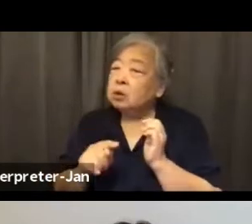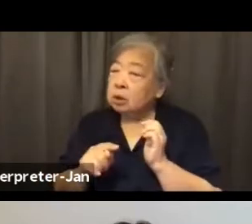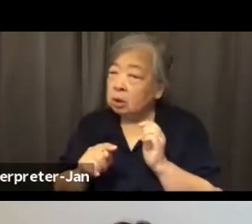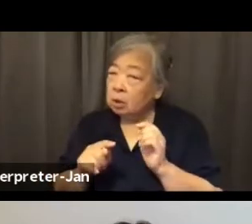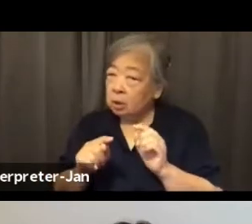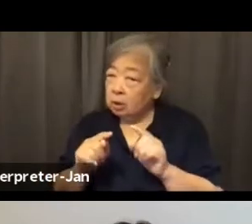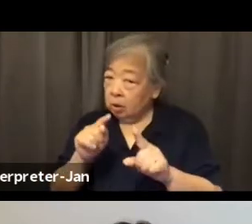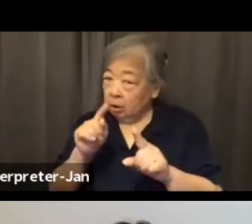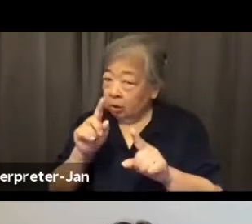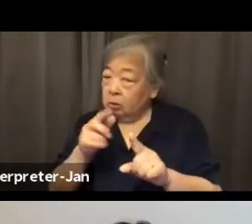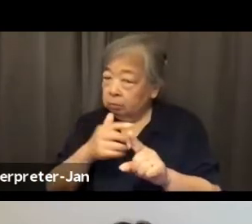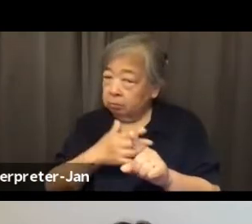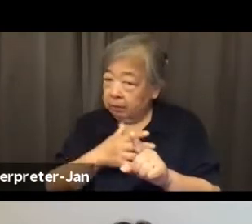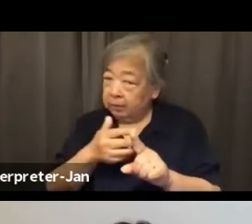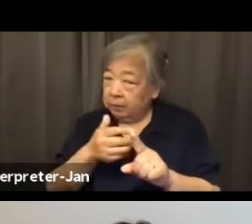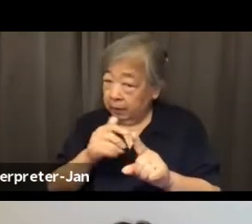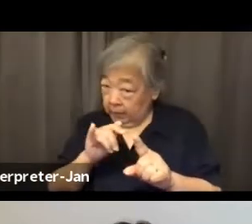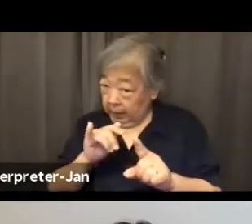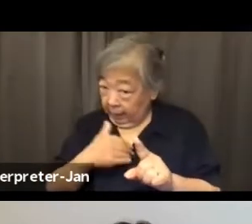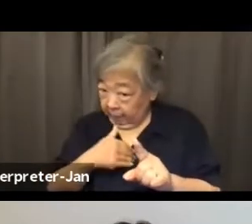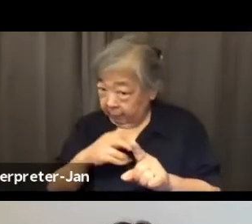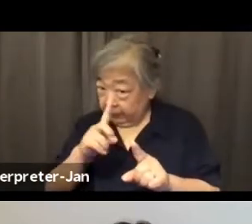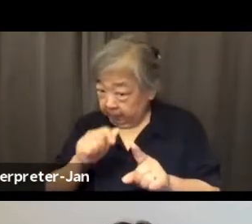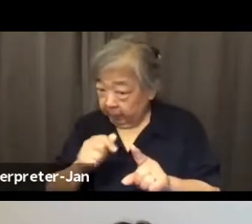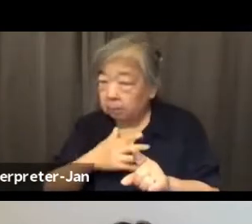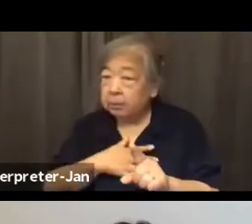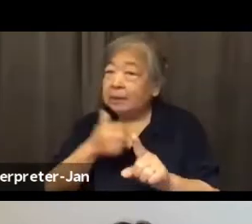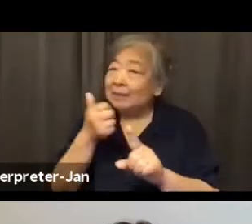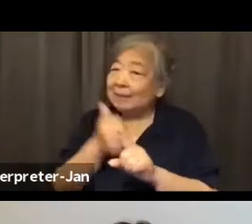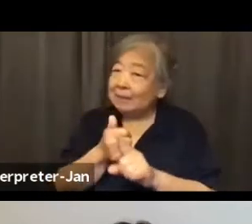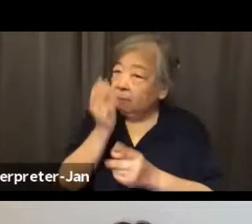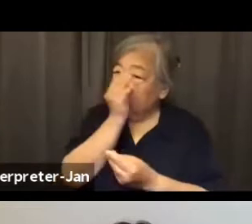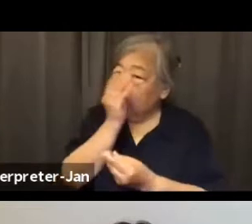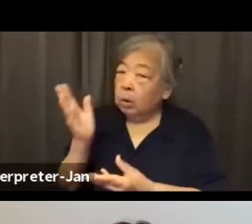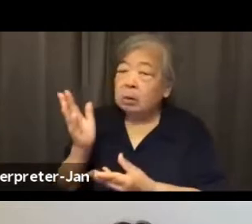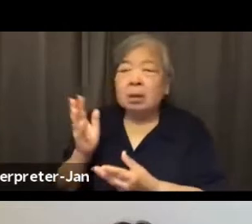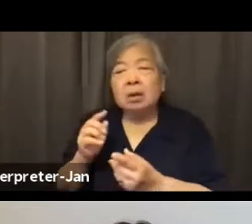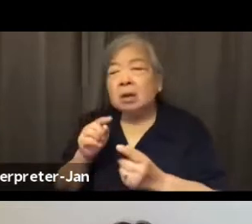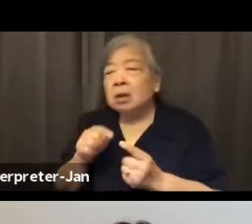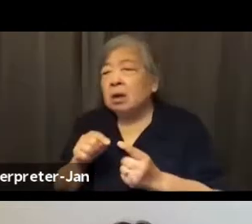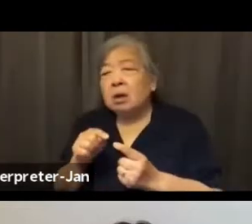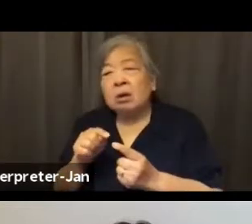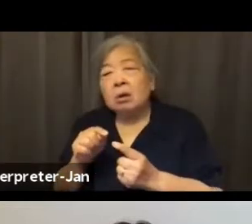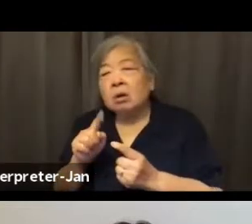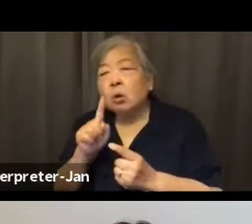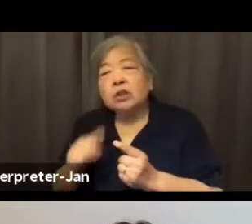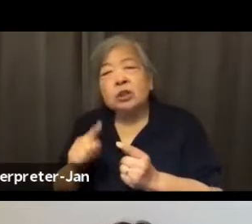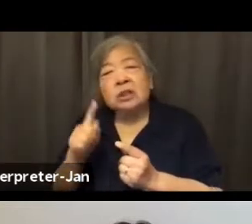report if they have a disability. This question is optional, and it's for statistics purposes.